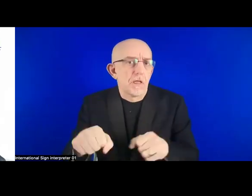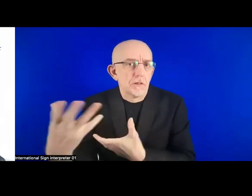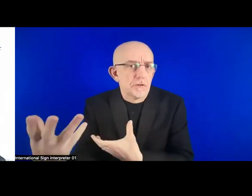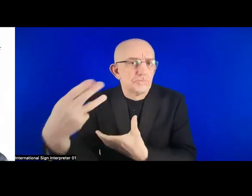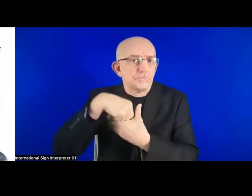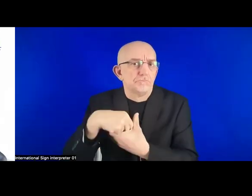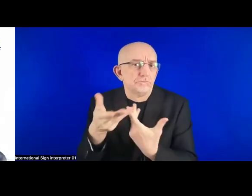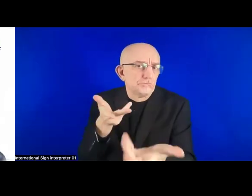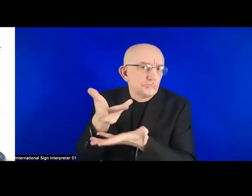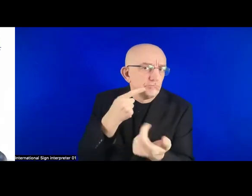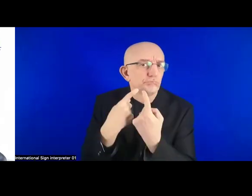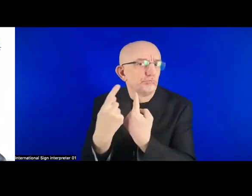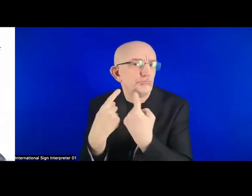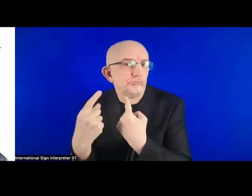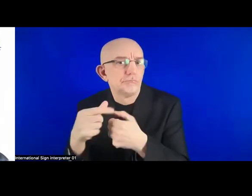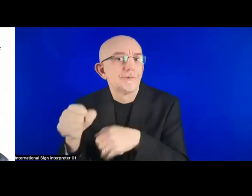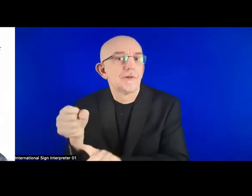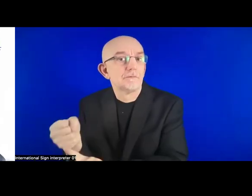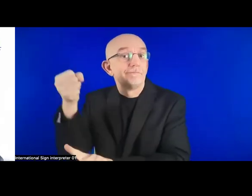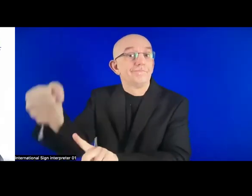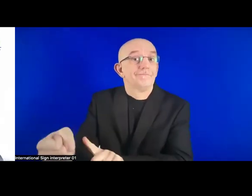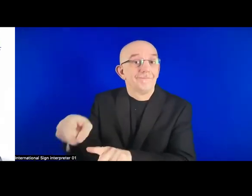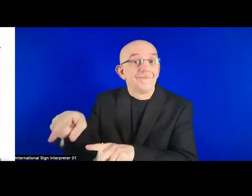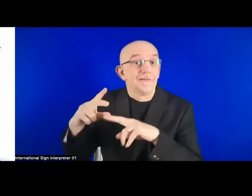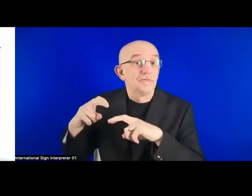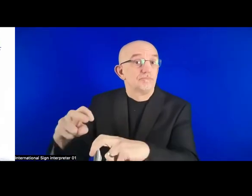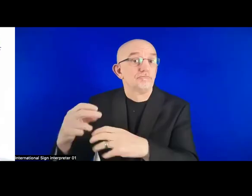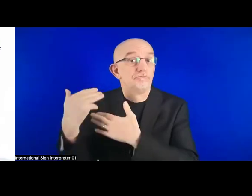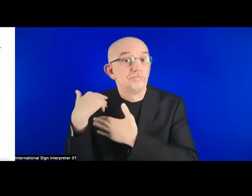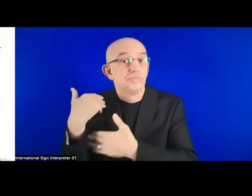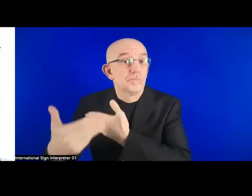develop their own proposal for a topic, and they have a wide range of scope on how to